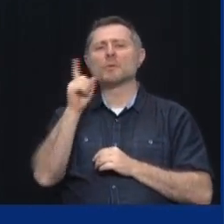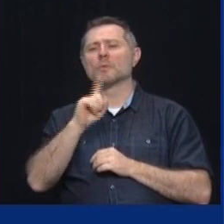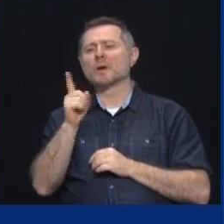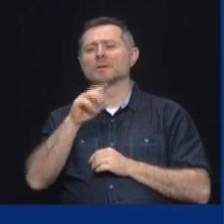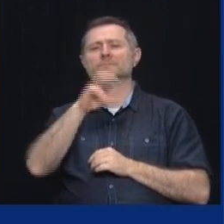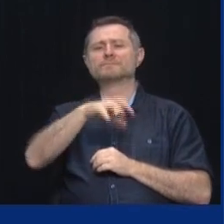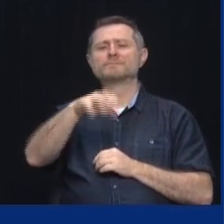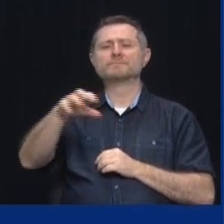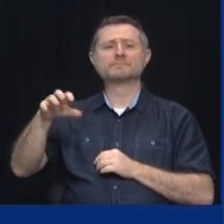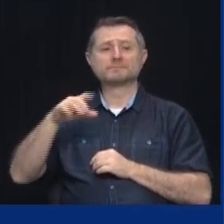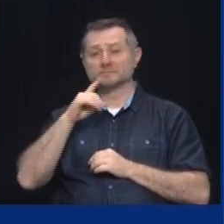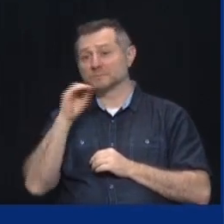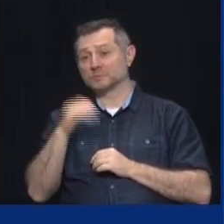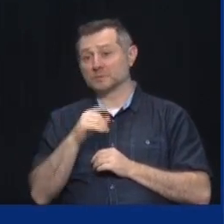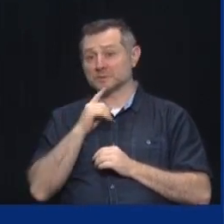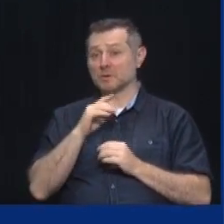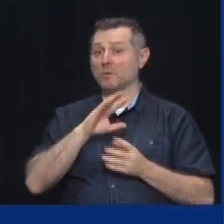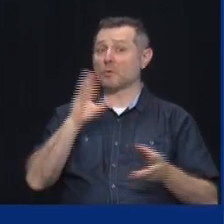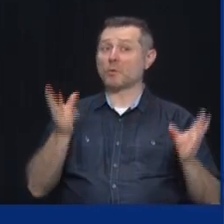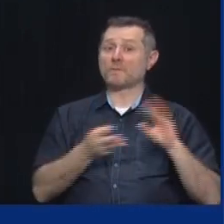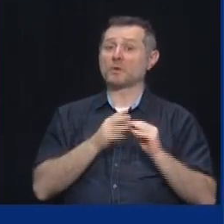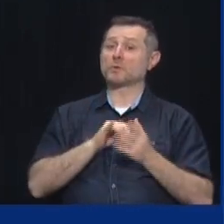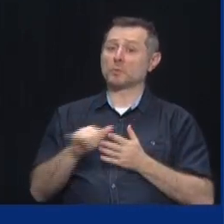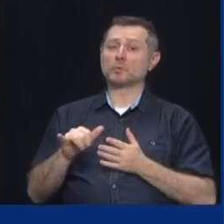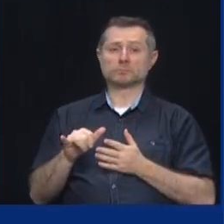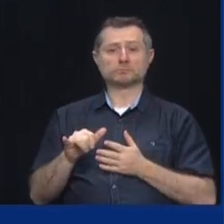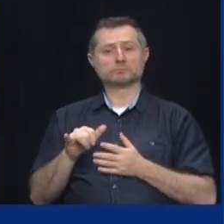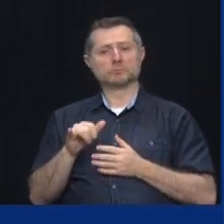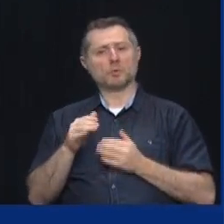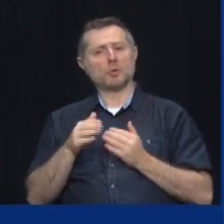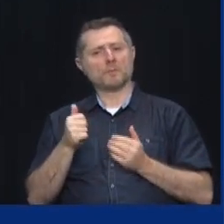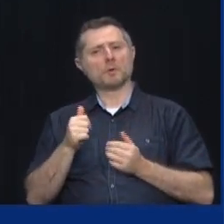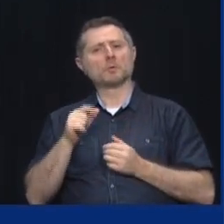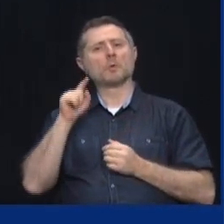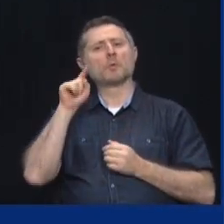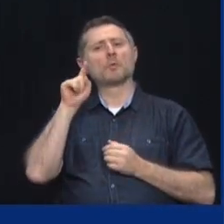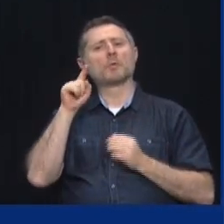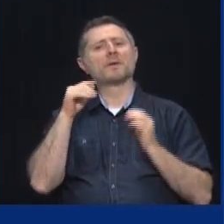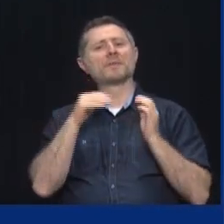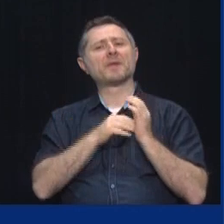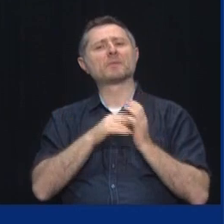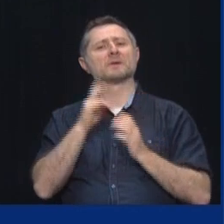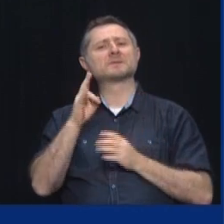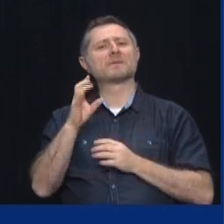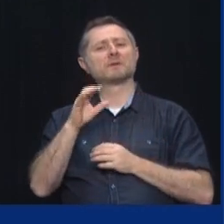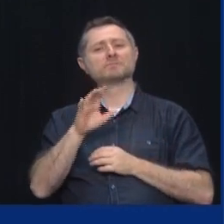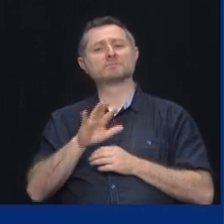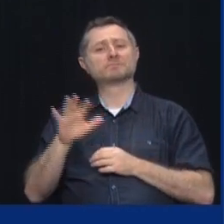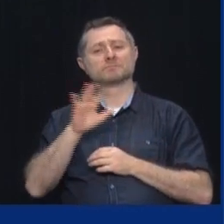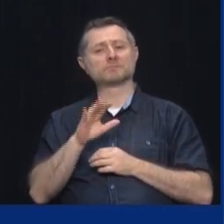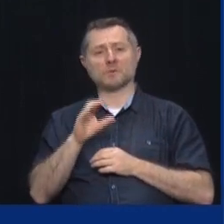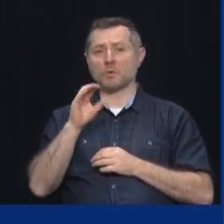AREAS IN THE STATE THAT HAVE THE LOWEST VACCINATION RATE. WE TRACK VACCINATION RATES BY